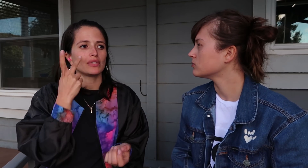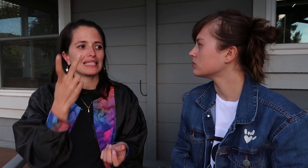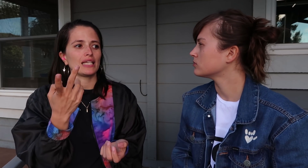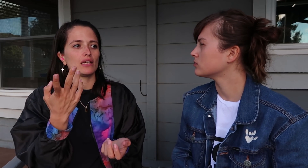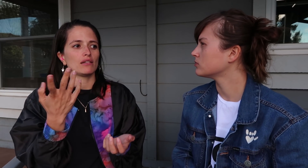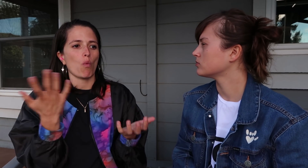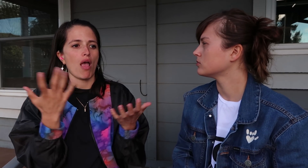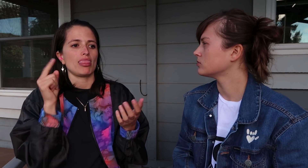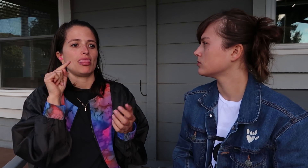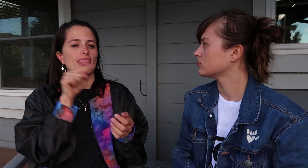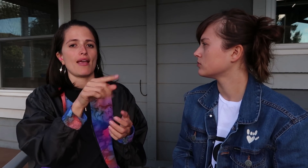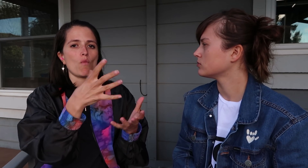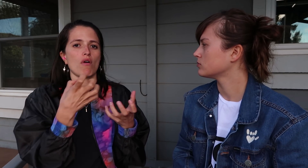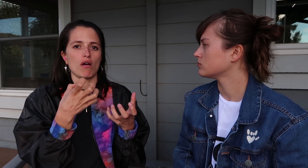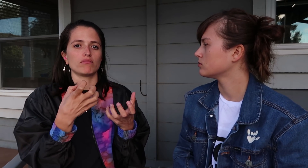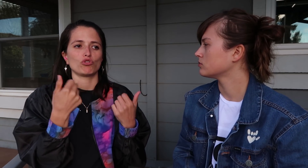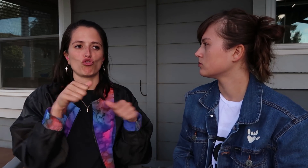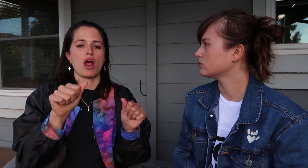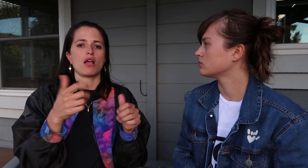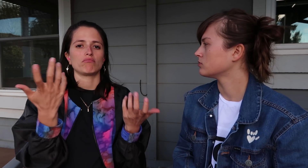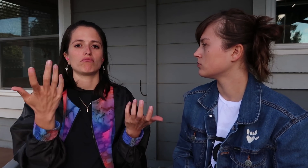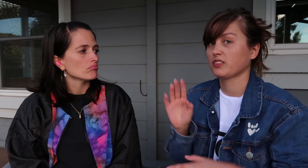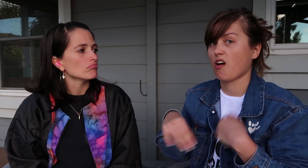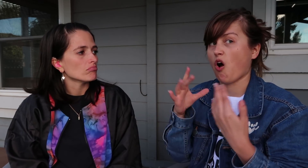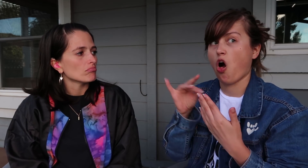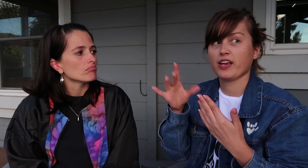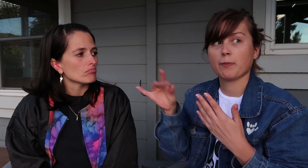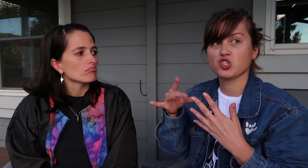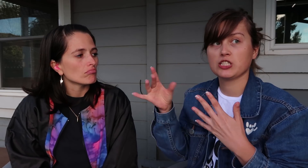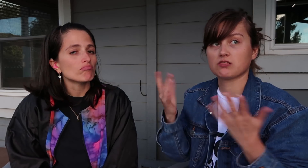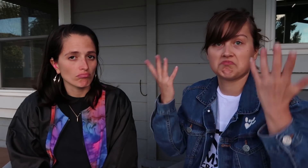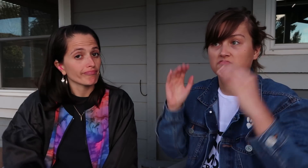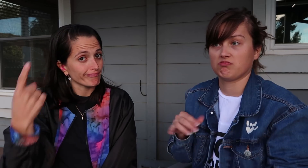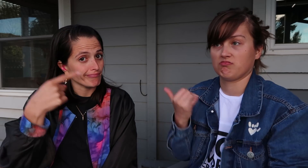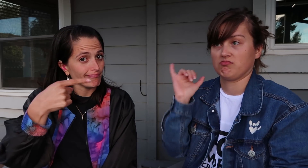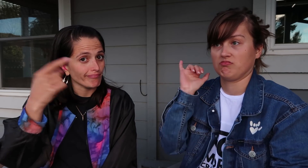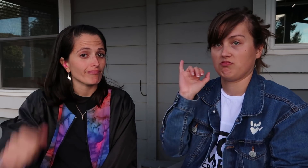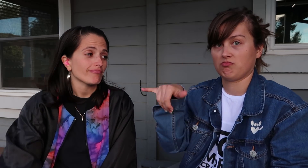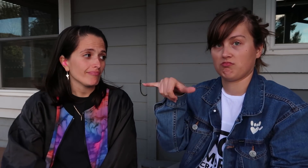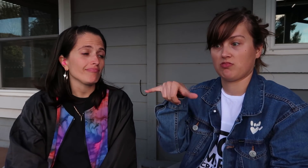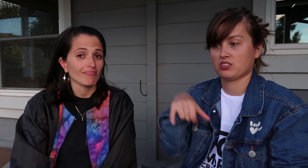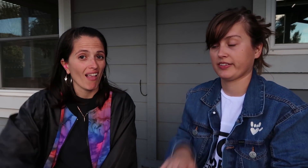So make sure find out and see what they want to try. Just give them all the options.